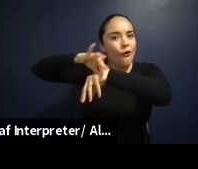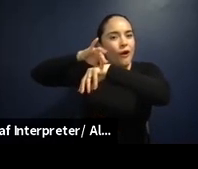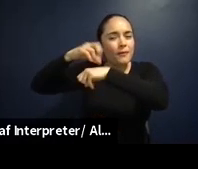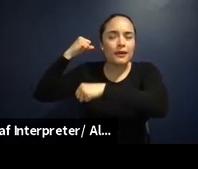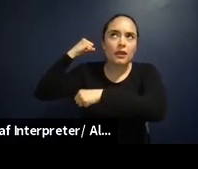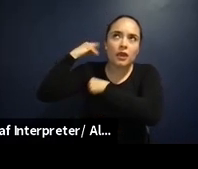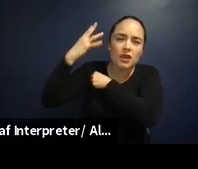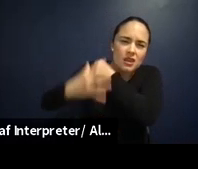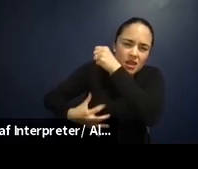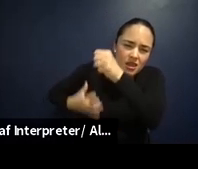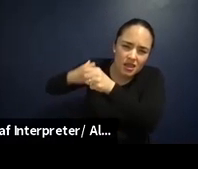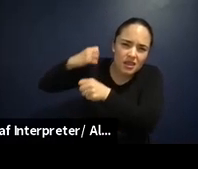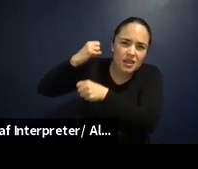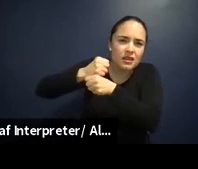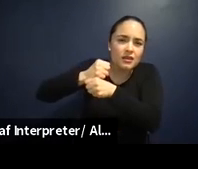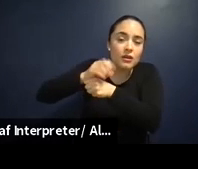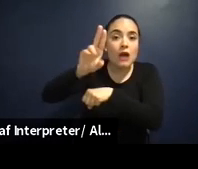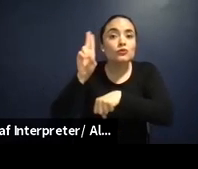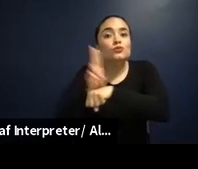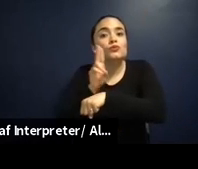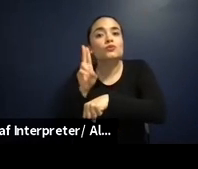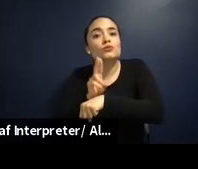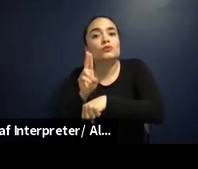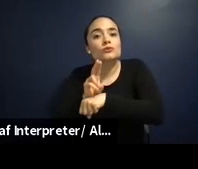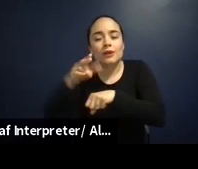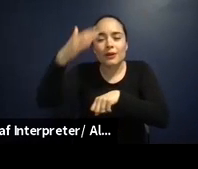out the crystal shapes and see them. It's called Widmanstätten pattern.